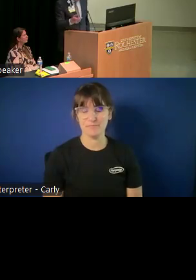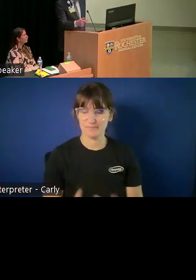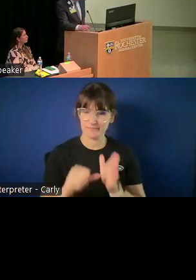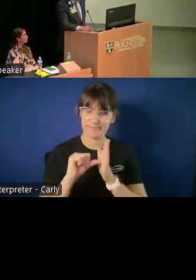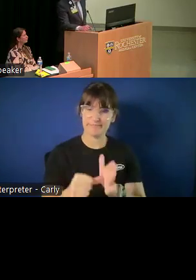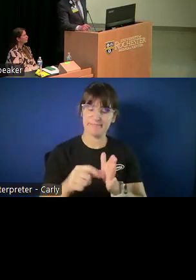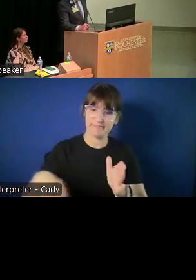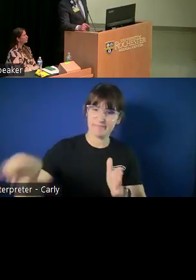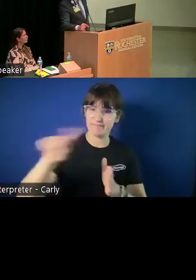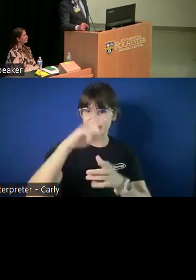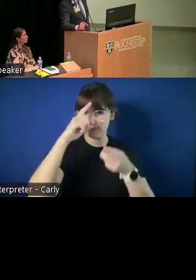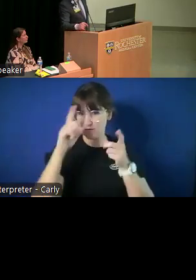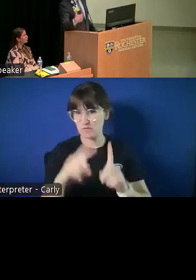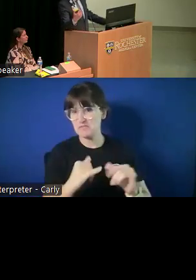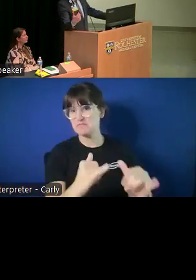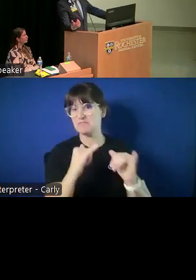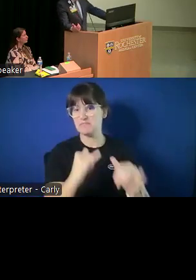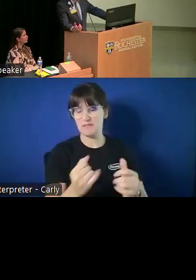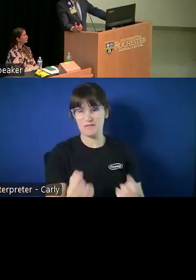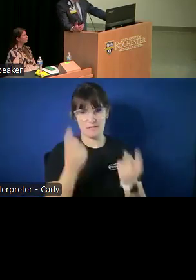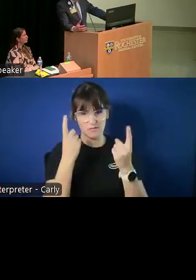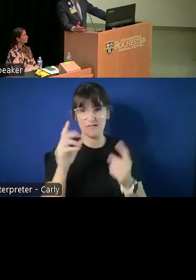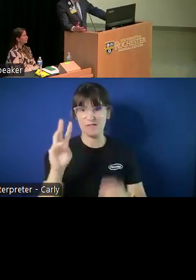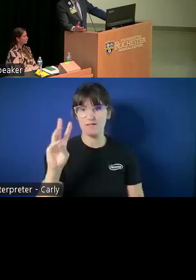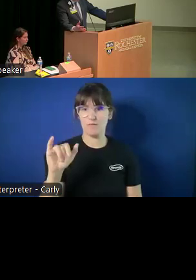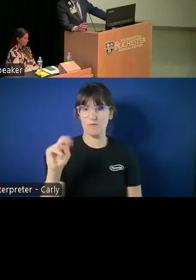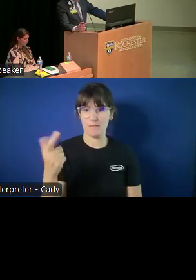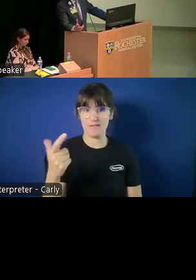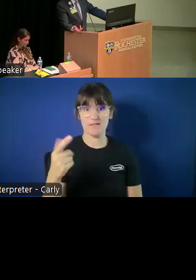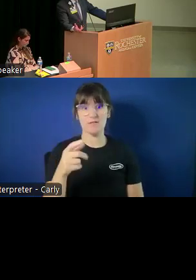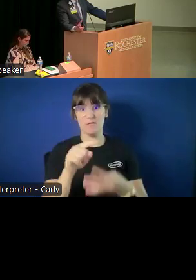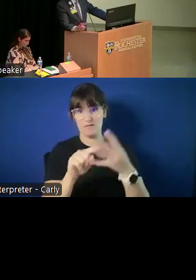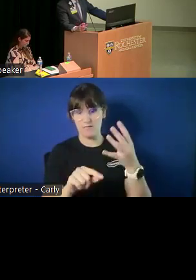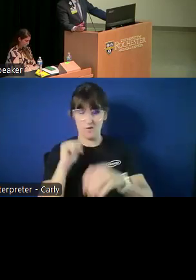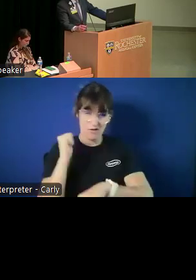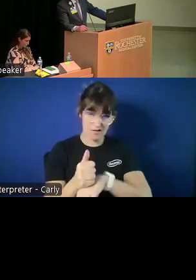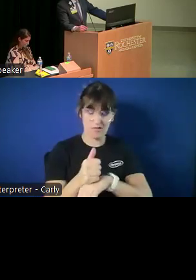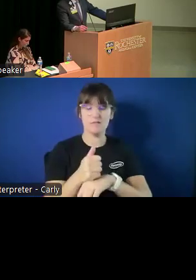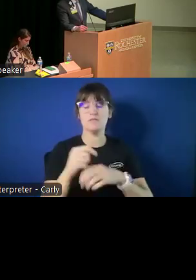our well-being strategy so getting the structure in place so we could begin to focus on processes